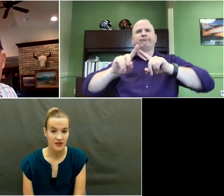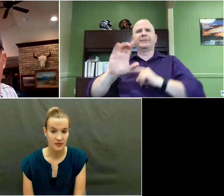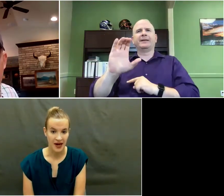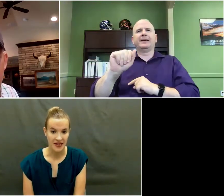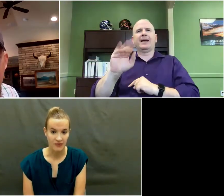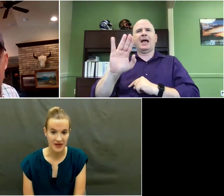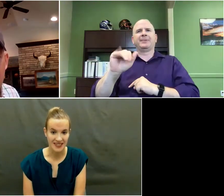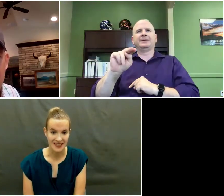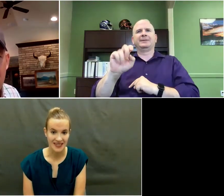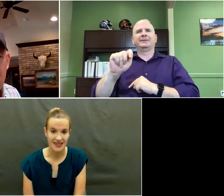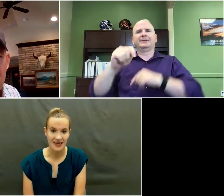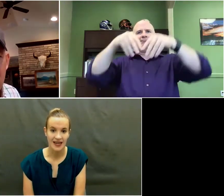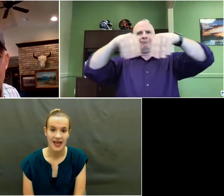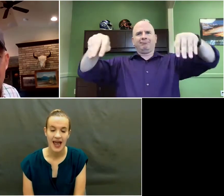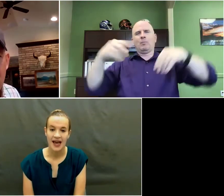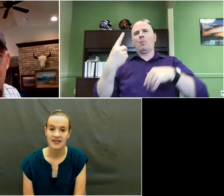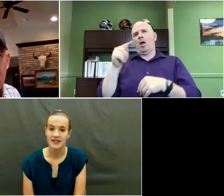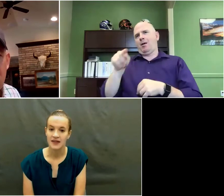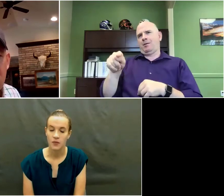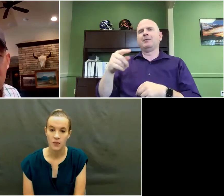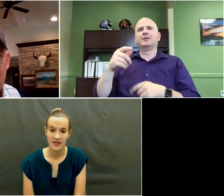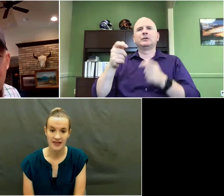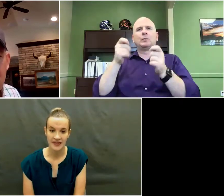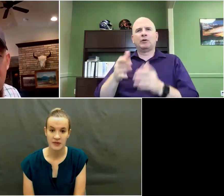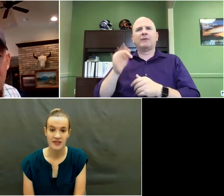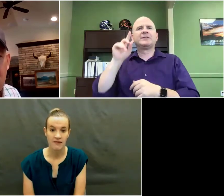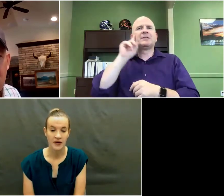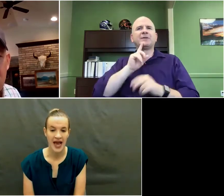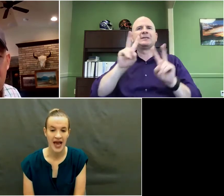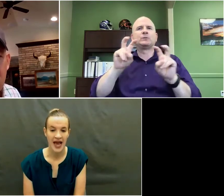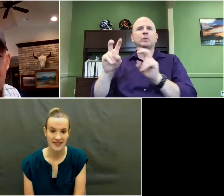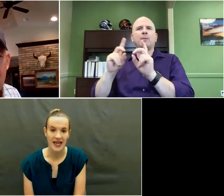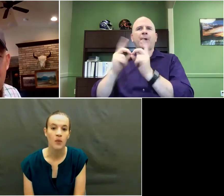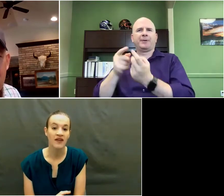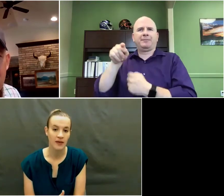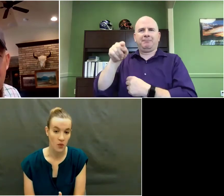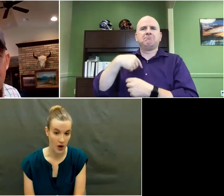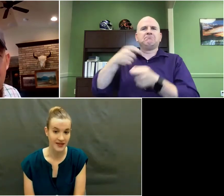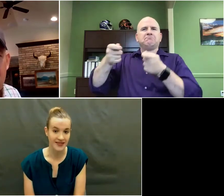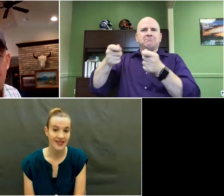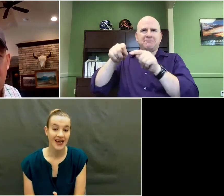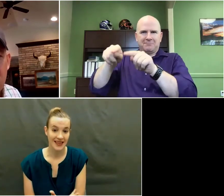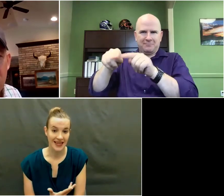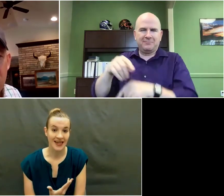Student Body Government. And within that there were several cabinets and one of them was the